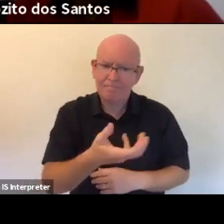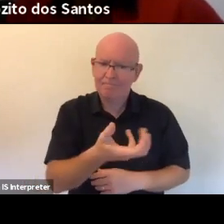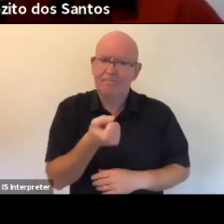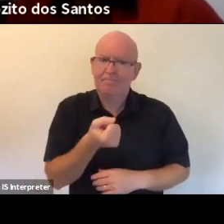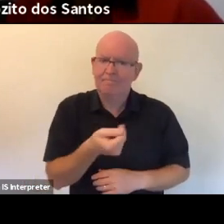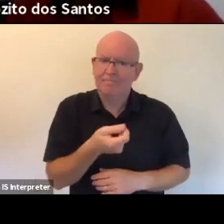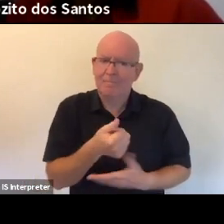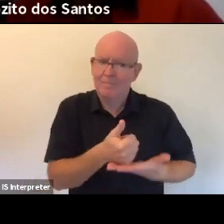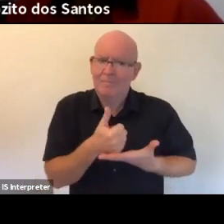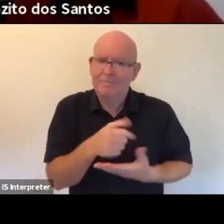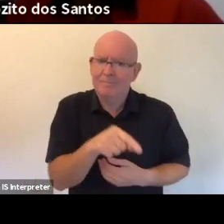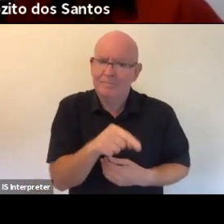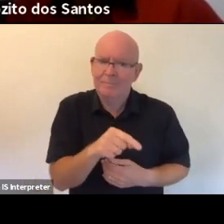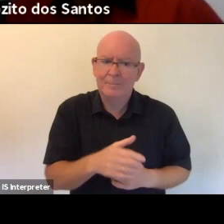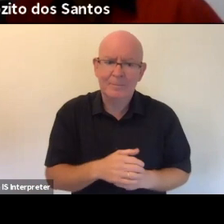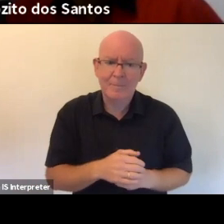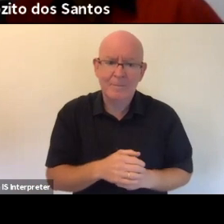there are about… the programme is about,